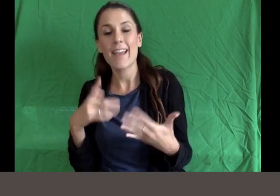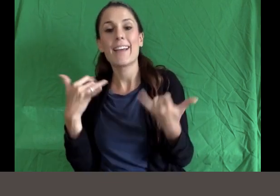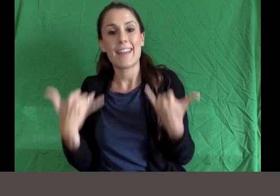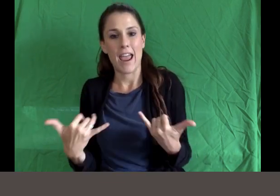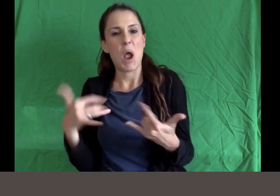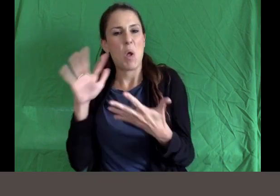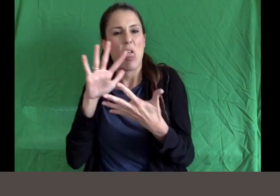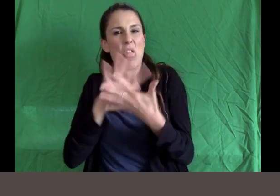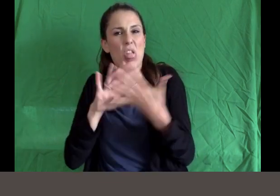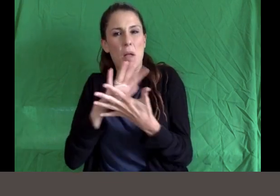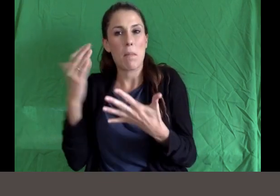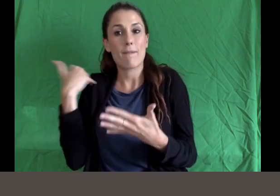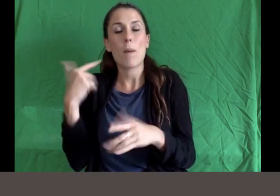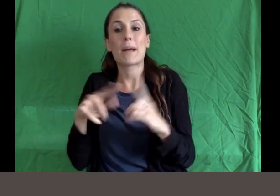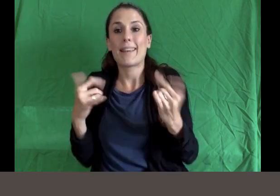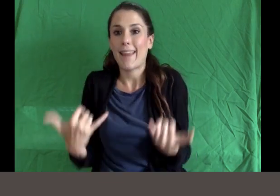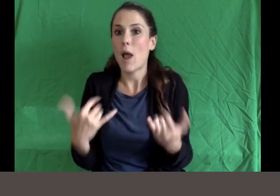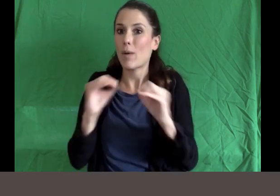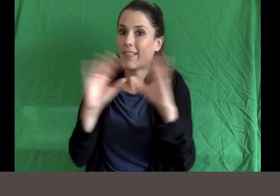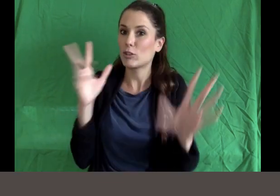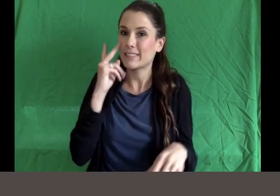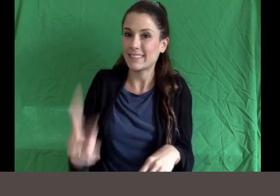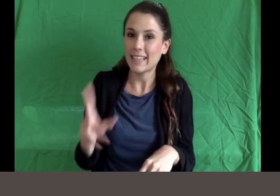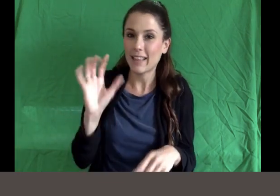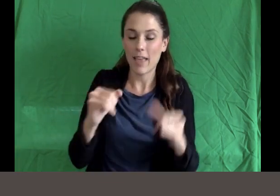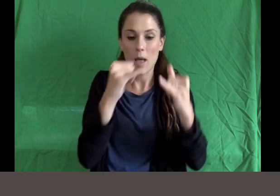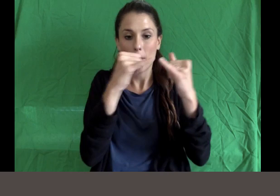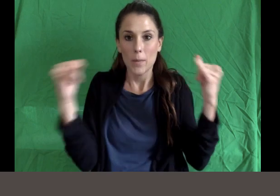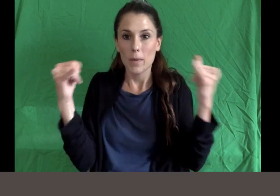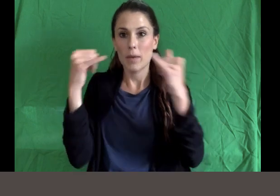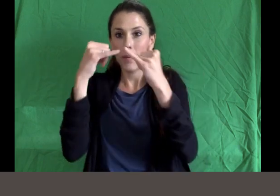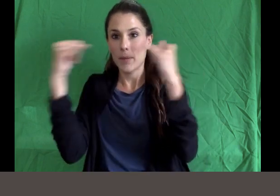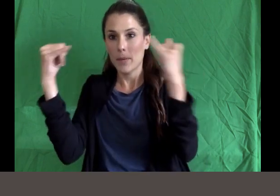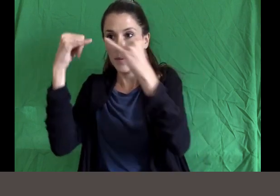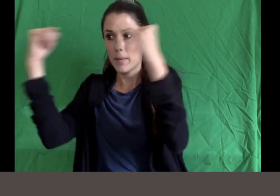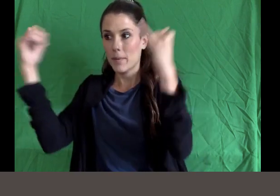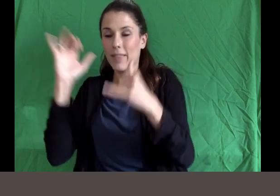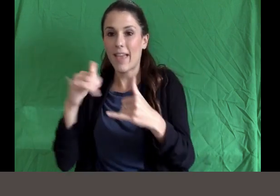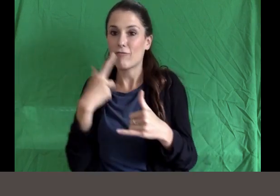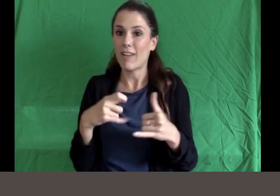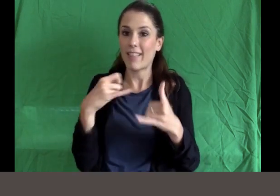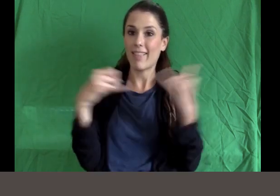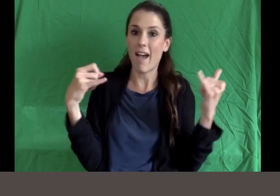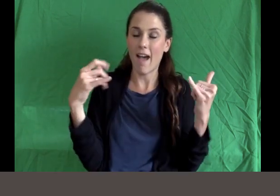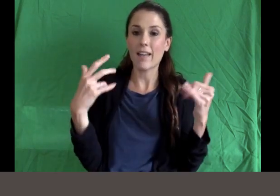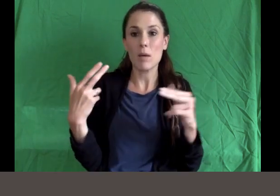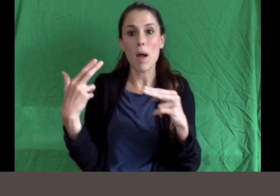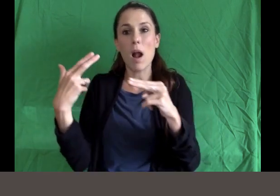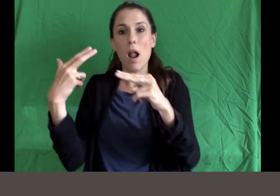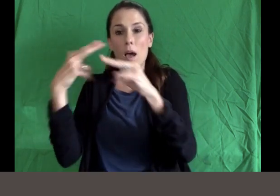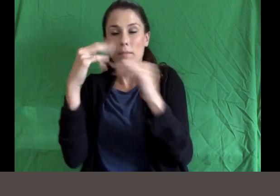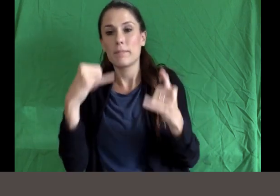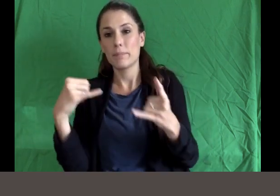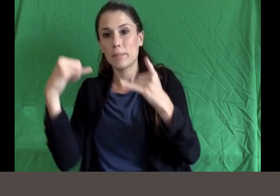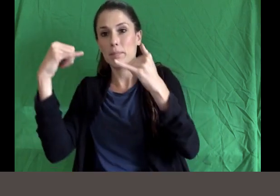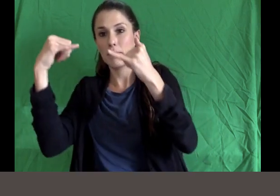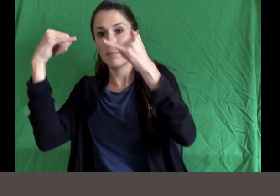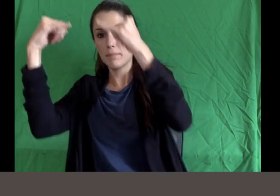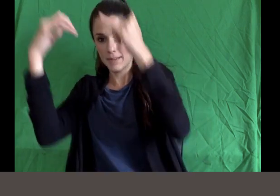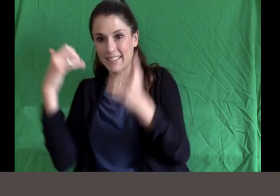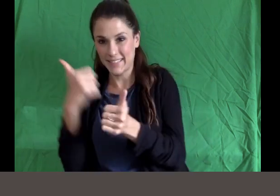clearly see the wide level on my red horizontal red line here is increasing year to year to year